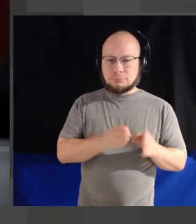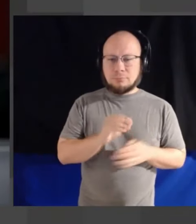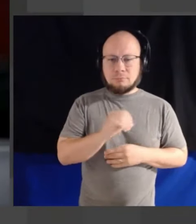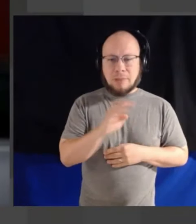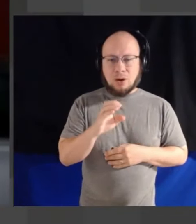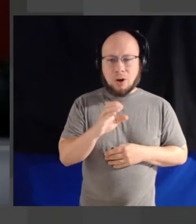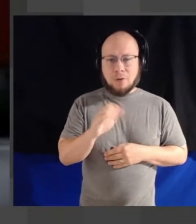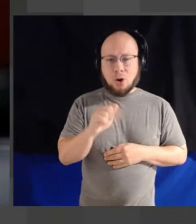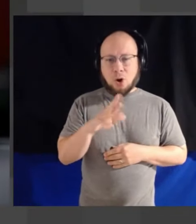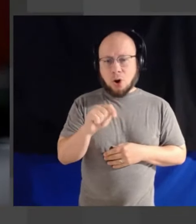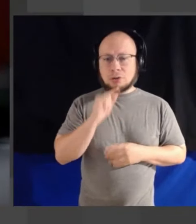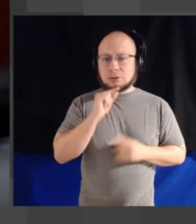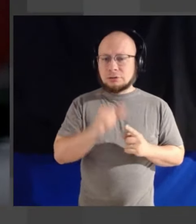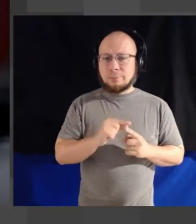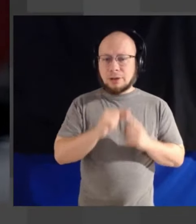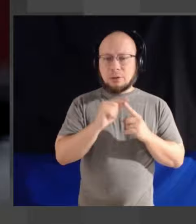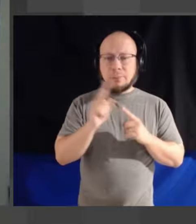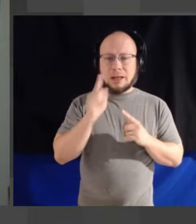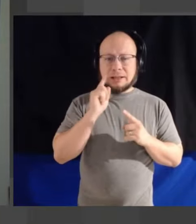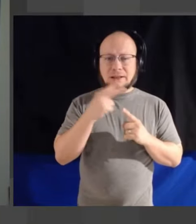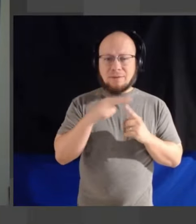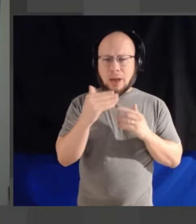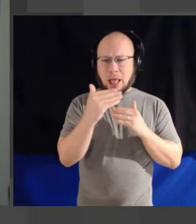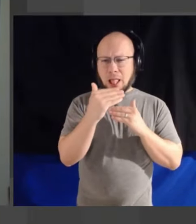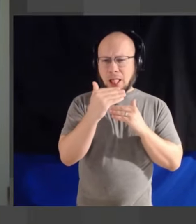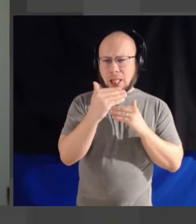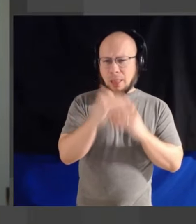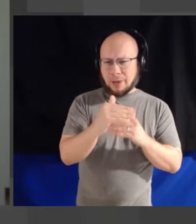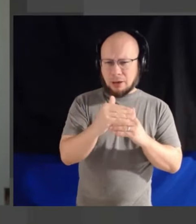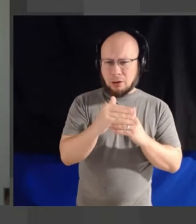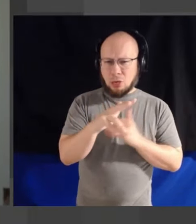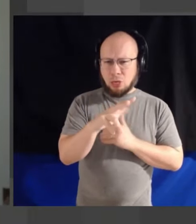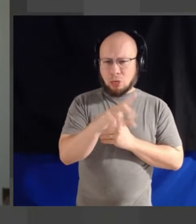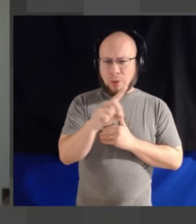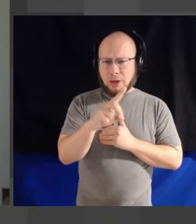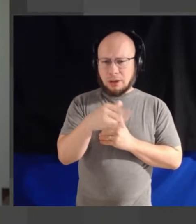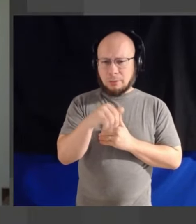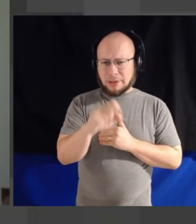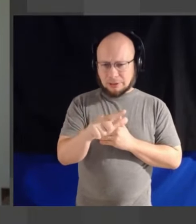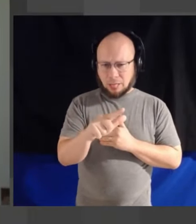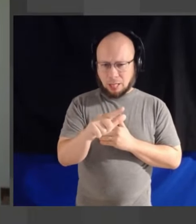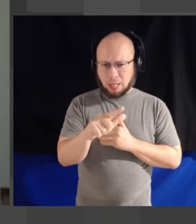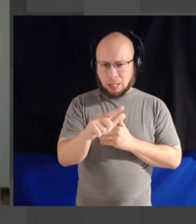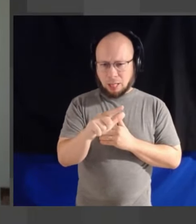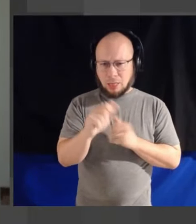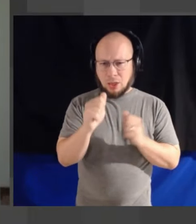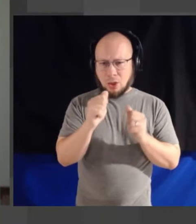ART IS SPECIAL BECAUSE IT HAS SUCH A UNIQUE LOOK AND VERY